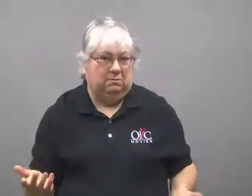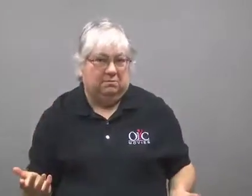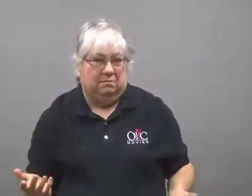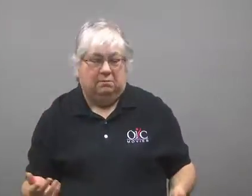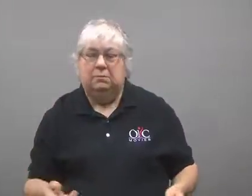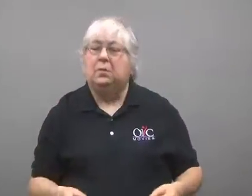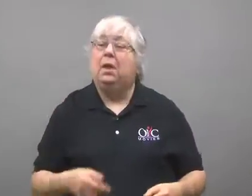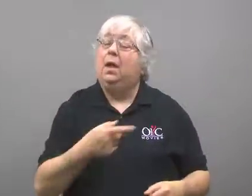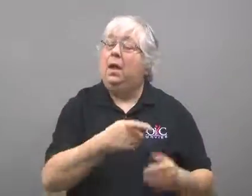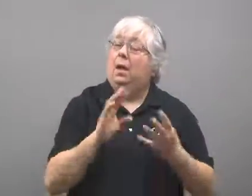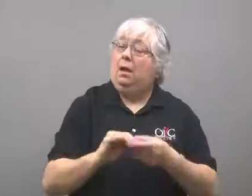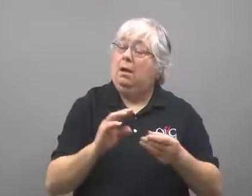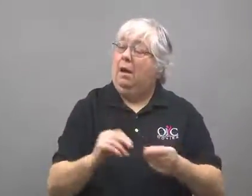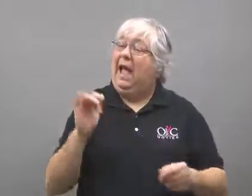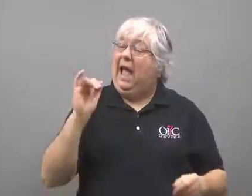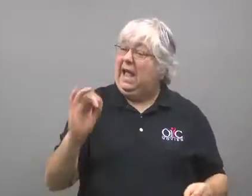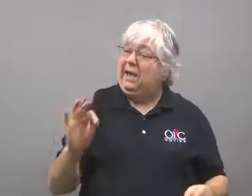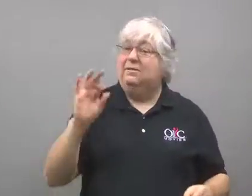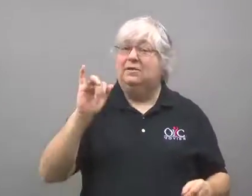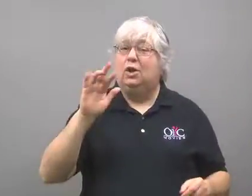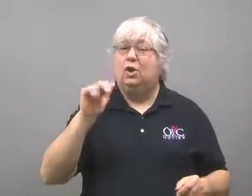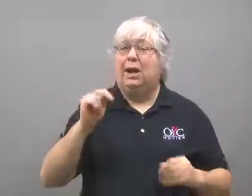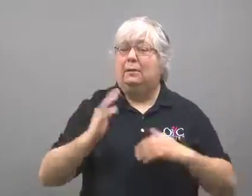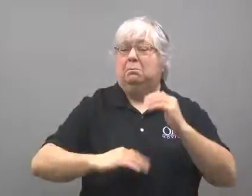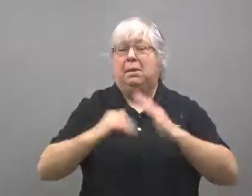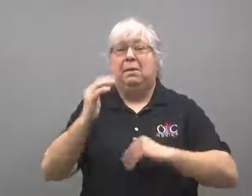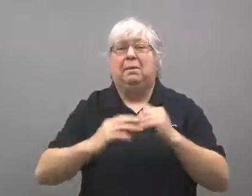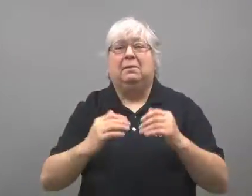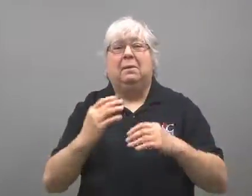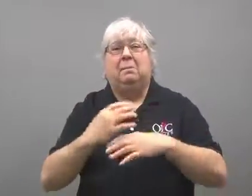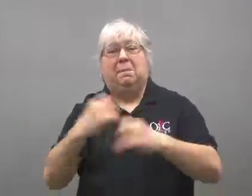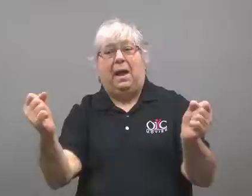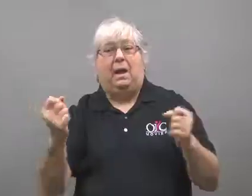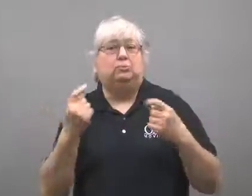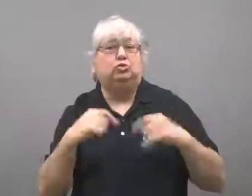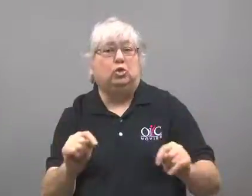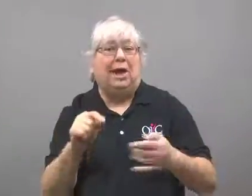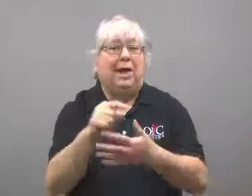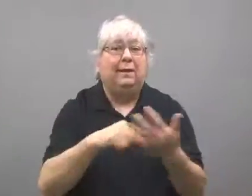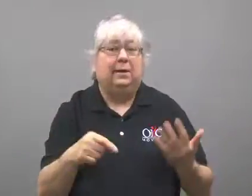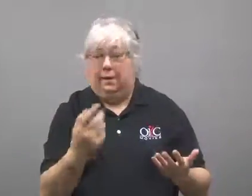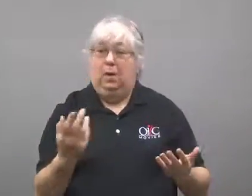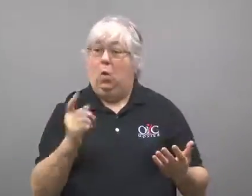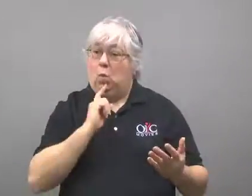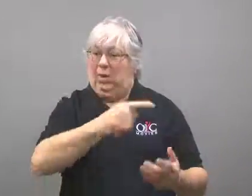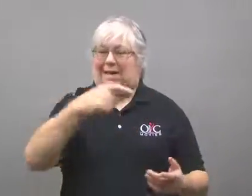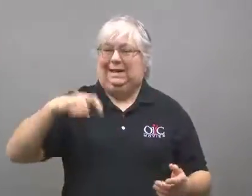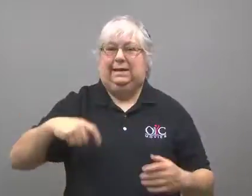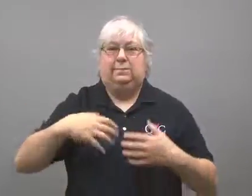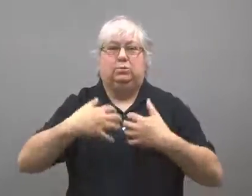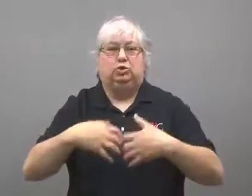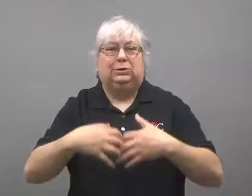Blinken said if Iran were to try to build a nuclear weapon, it would need certain technology.